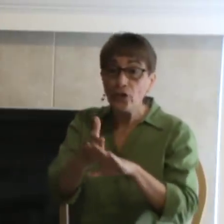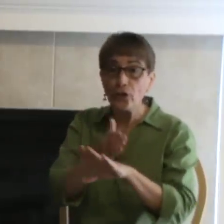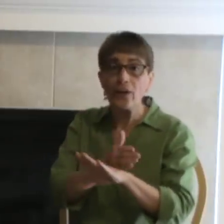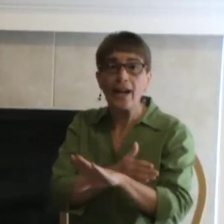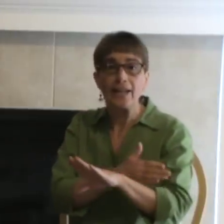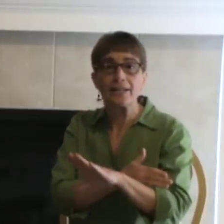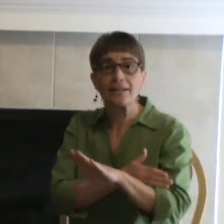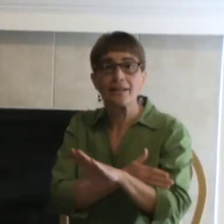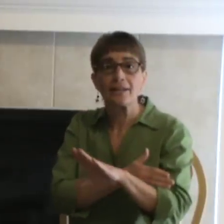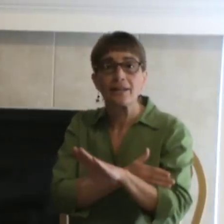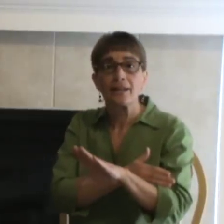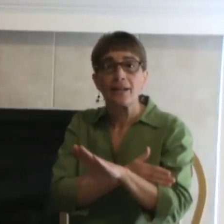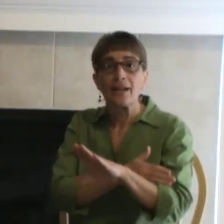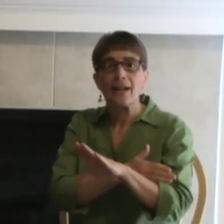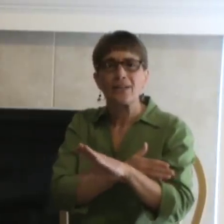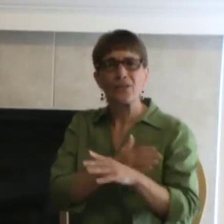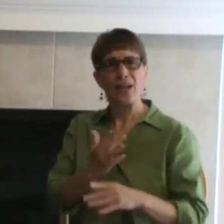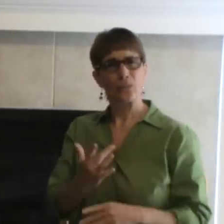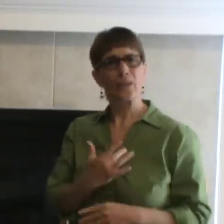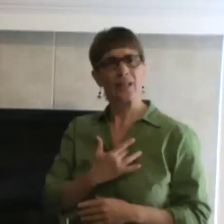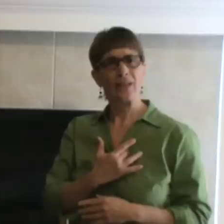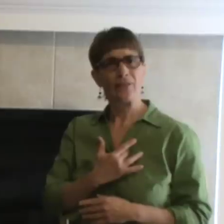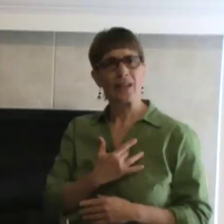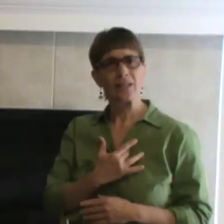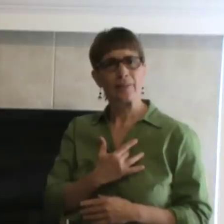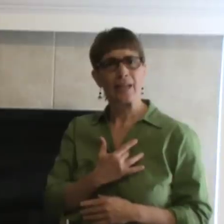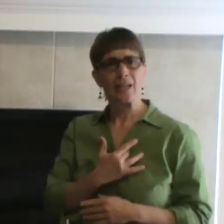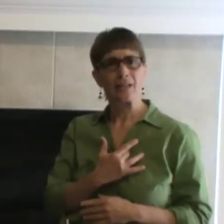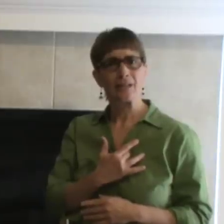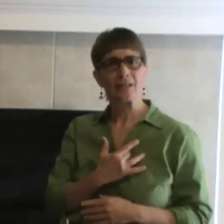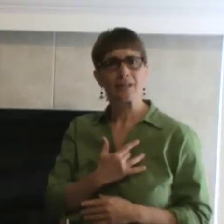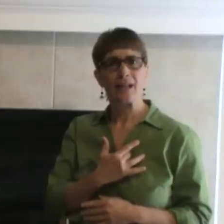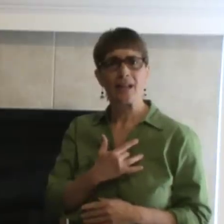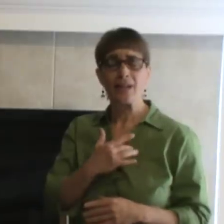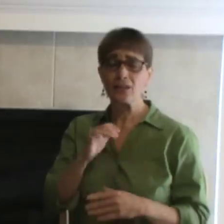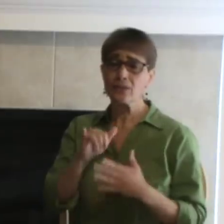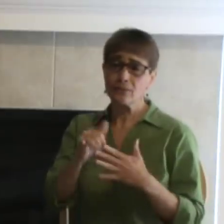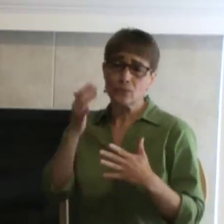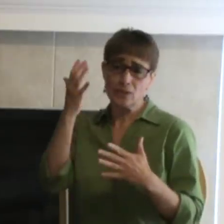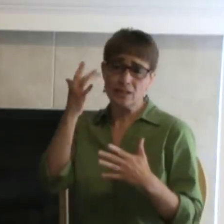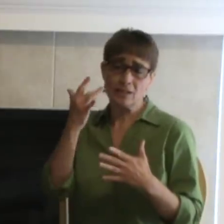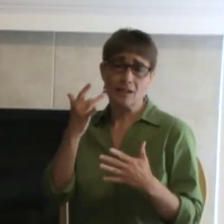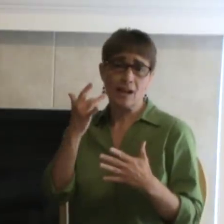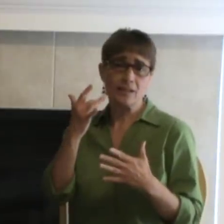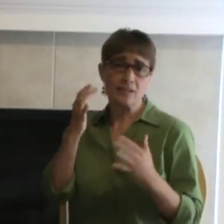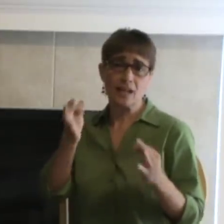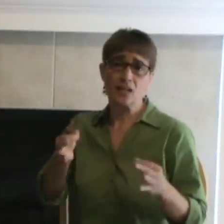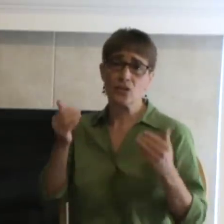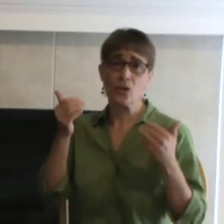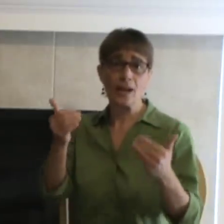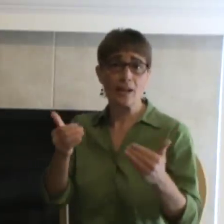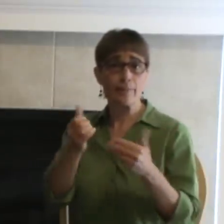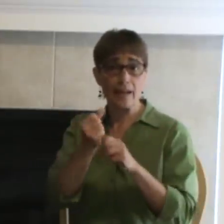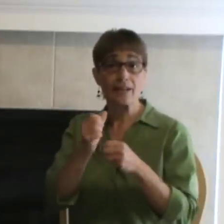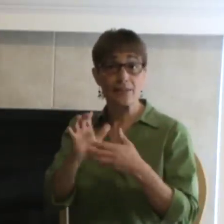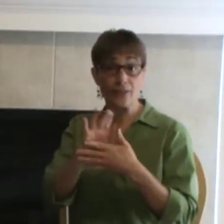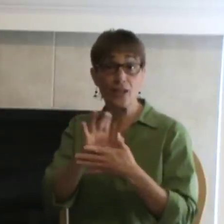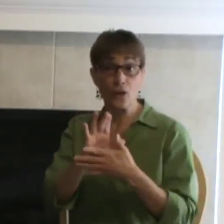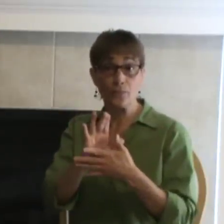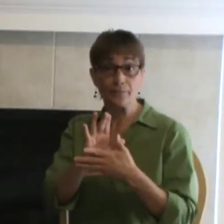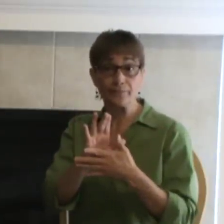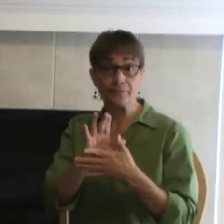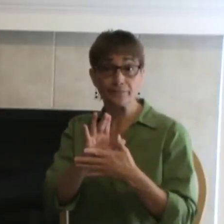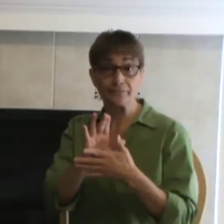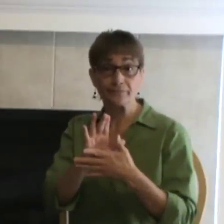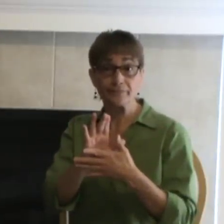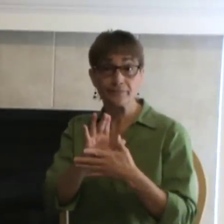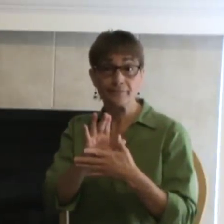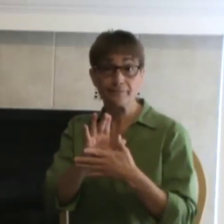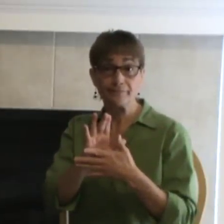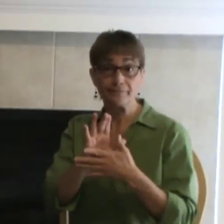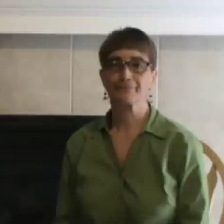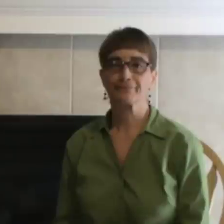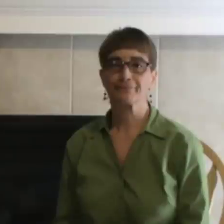their grades." That really affected me so that's the reason I decided to make this video.